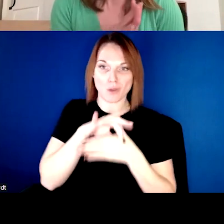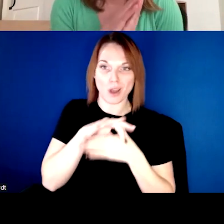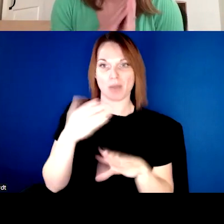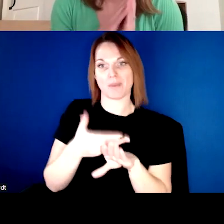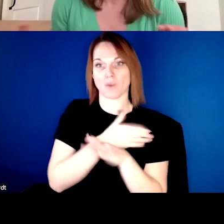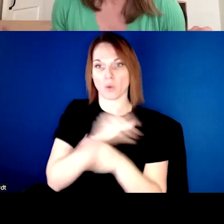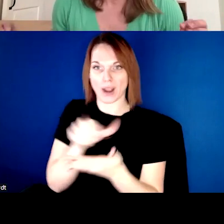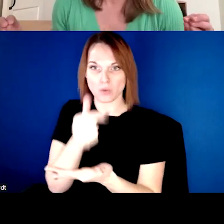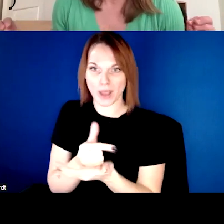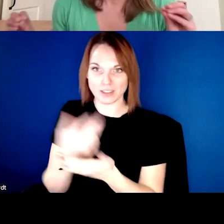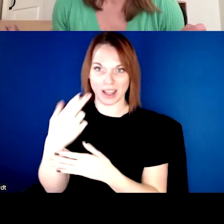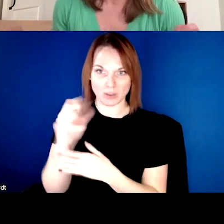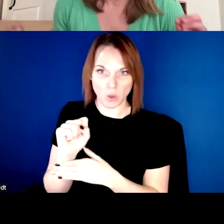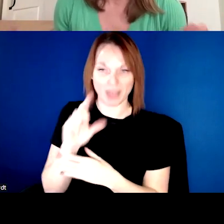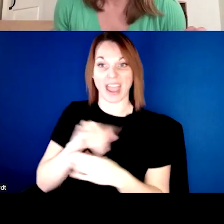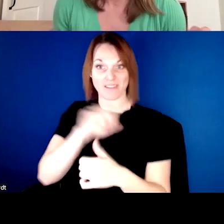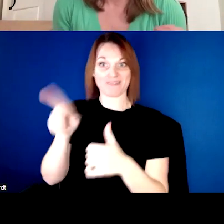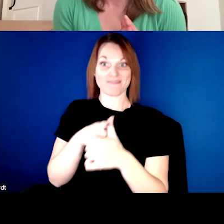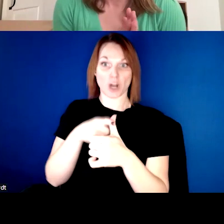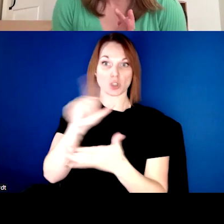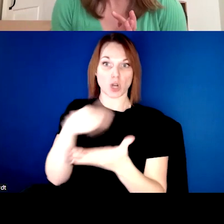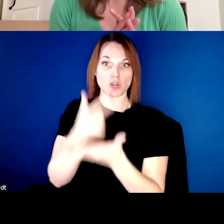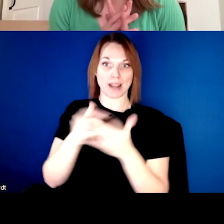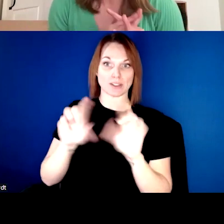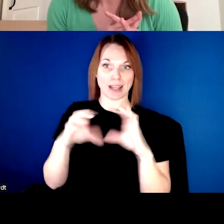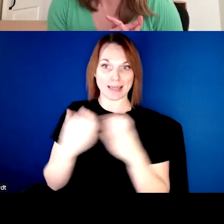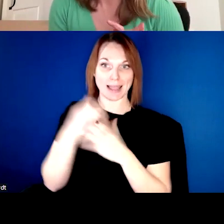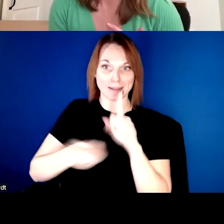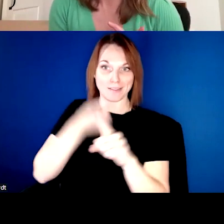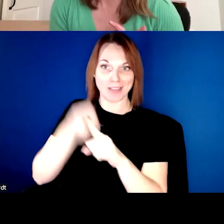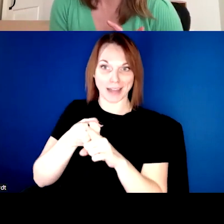that first graduating class affected by the policy change didn't actually see an improvement in